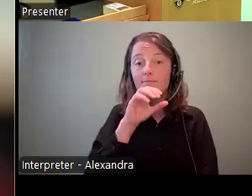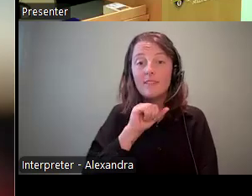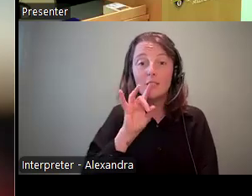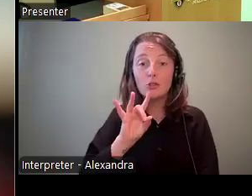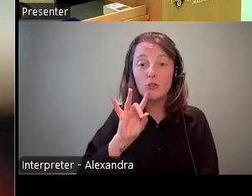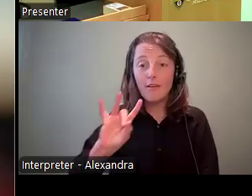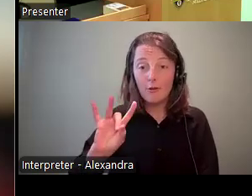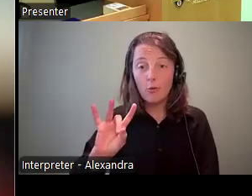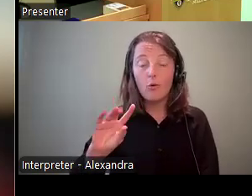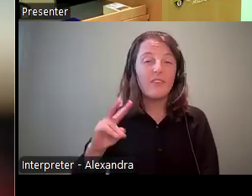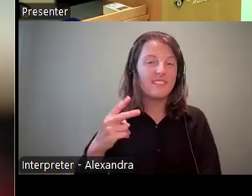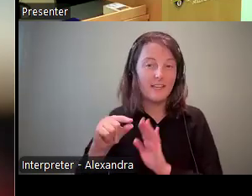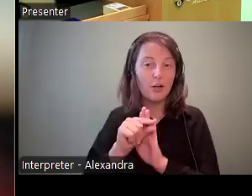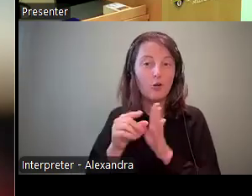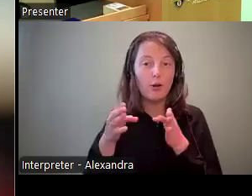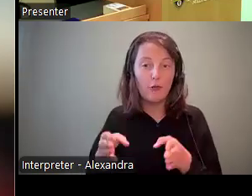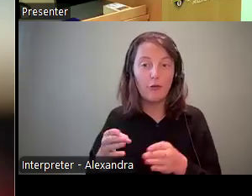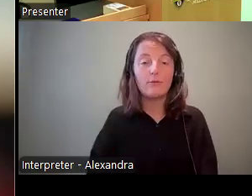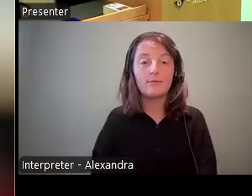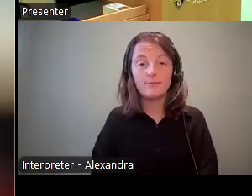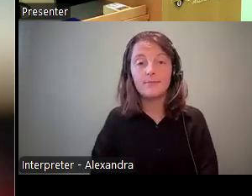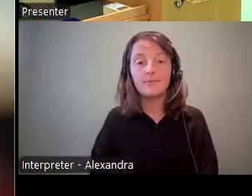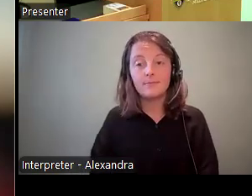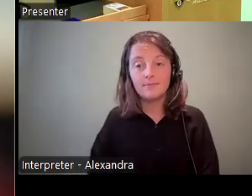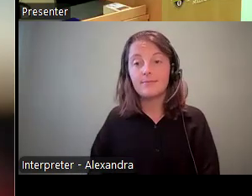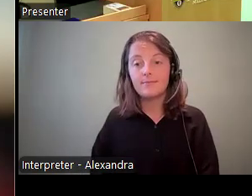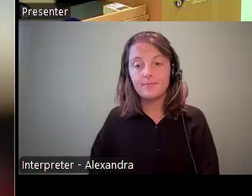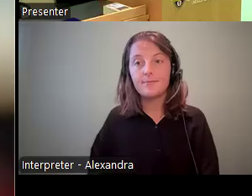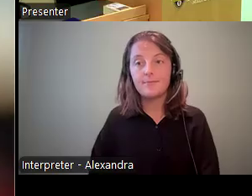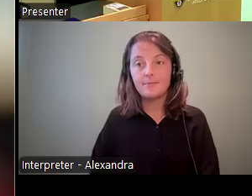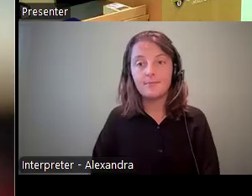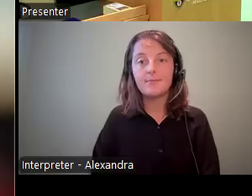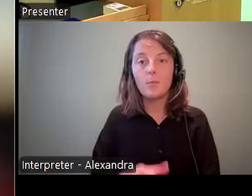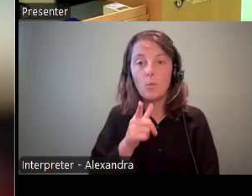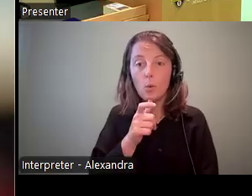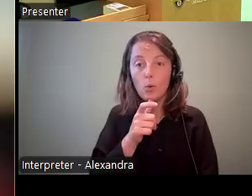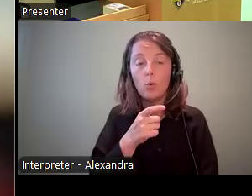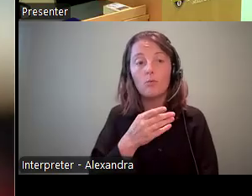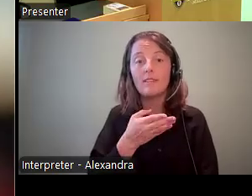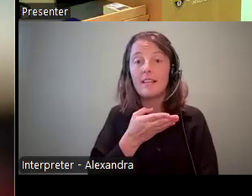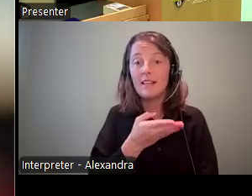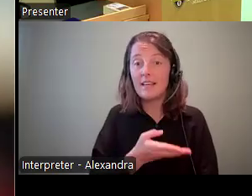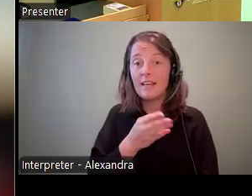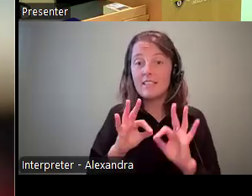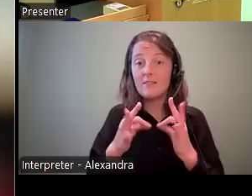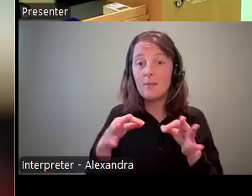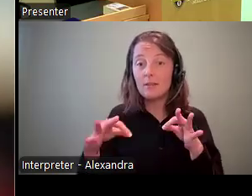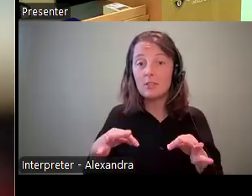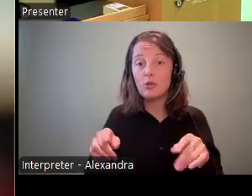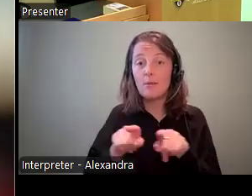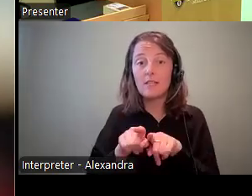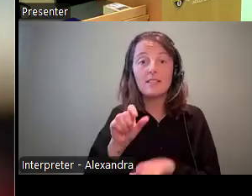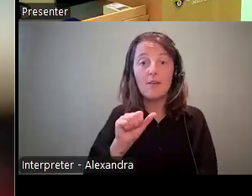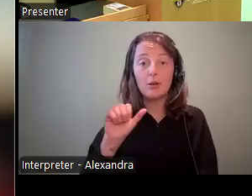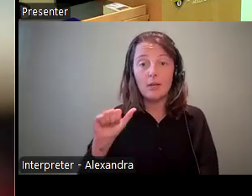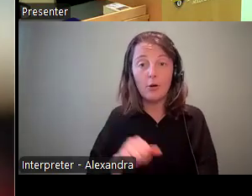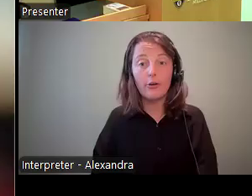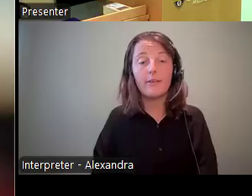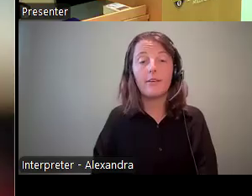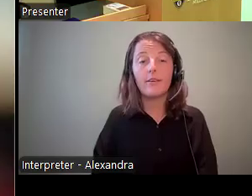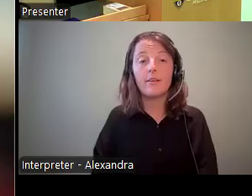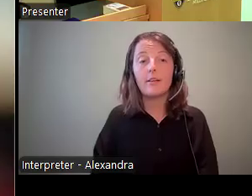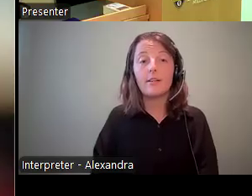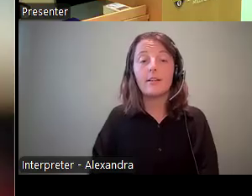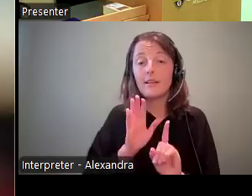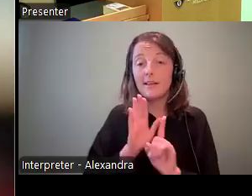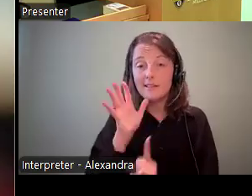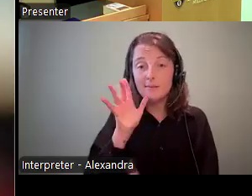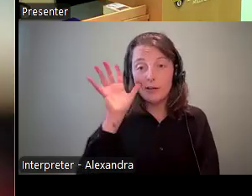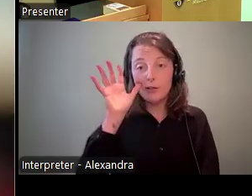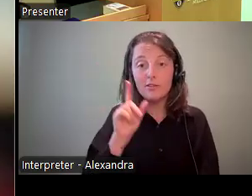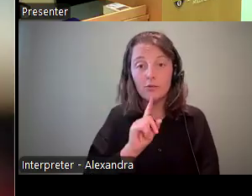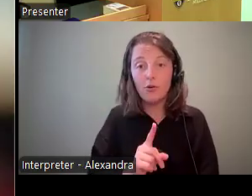second grader who his family describes as African-American. His parents are upwardly